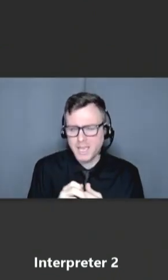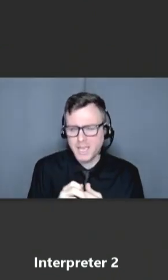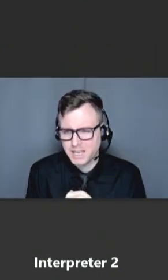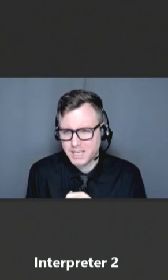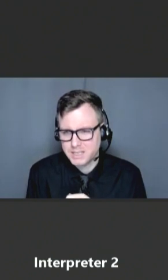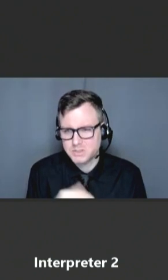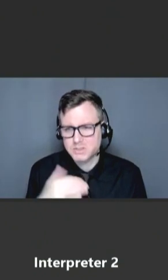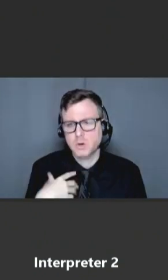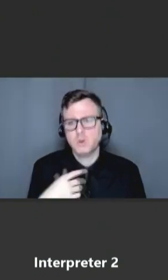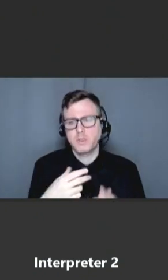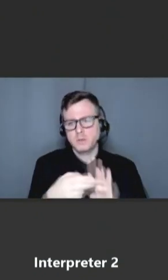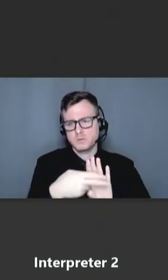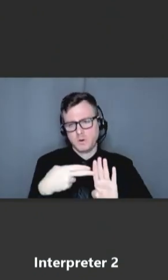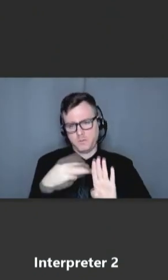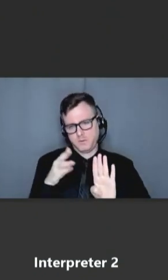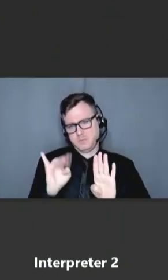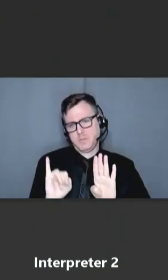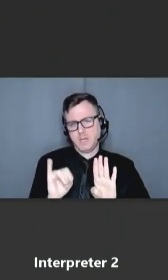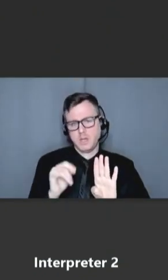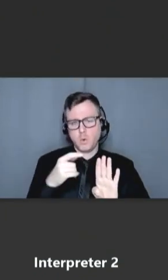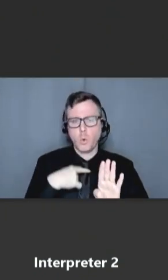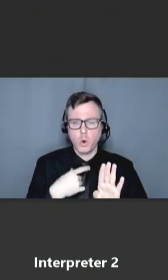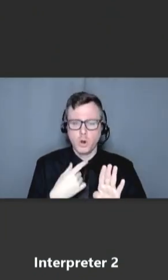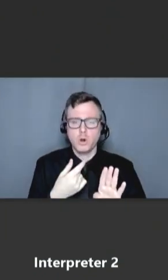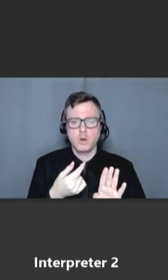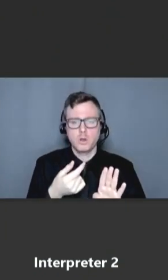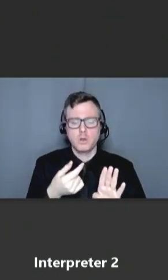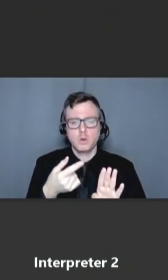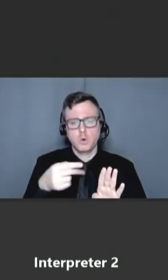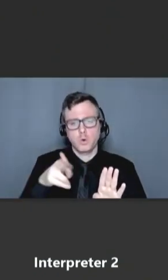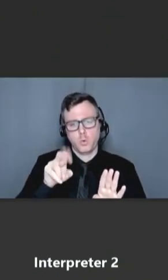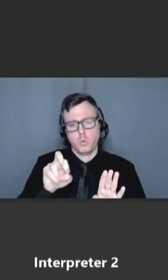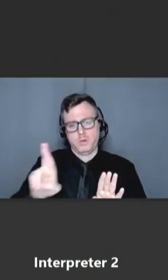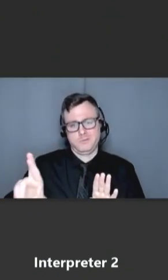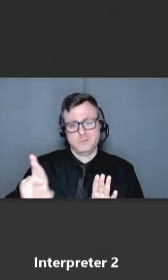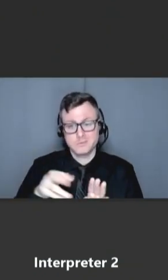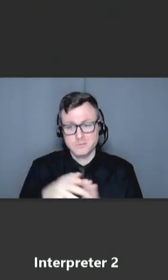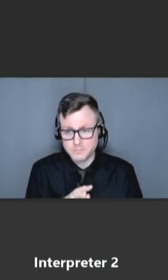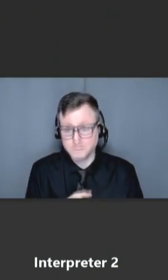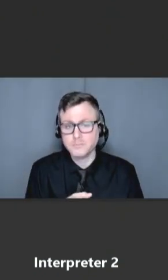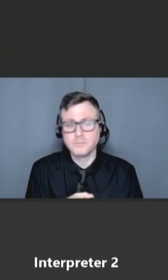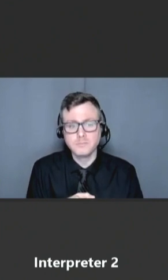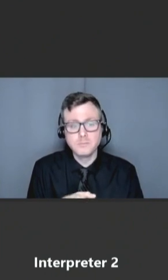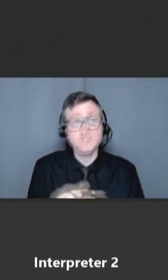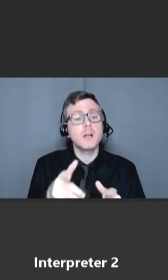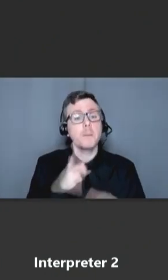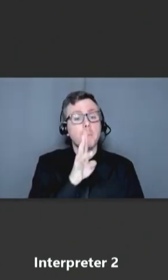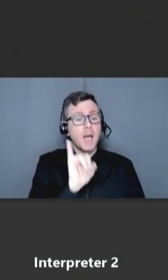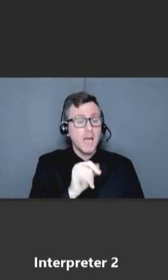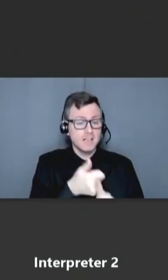sexual orientation as bisexual or queer, and while bisexuals may be the largest group, they are also